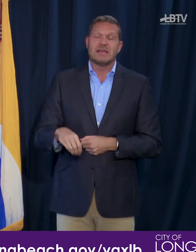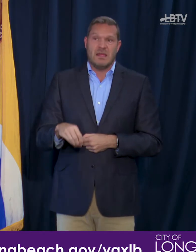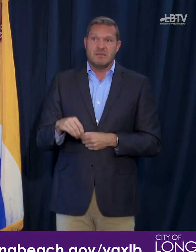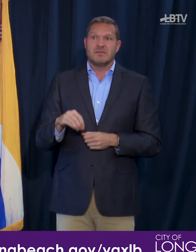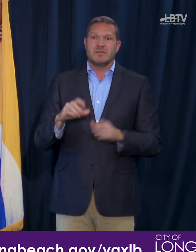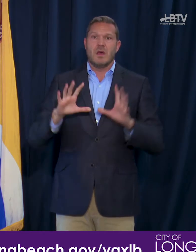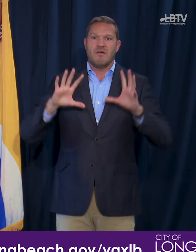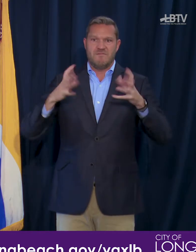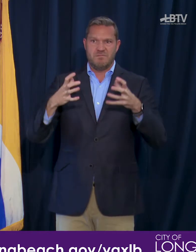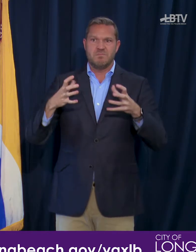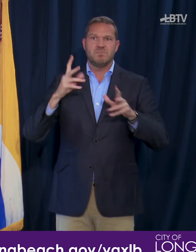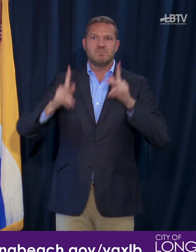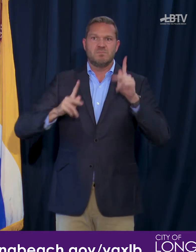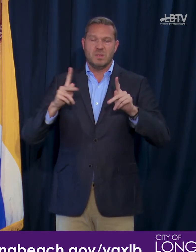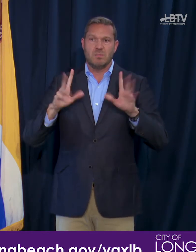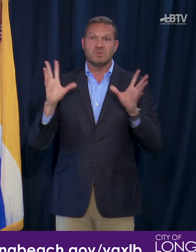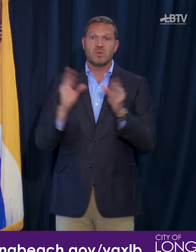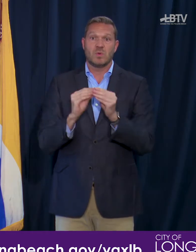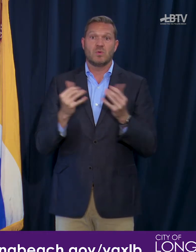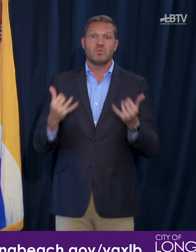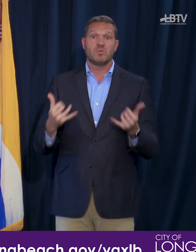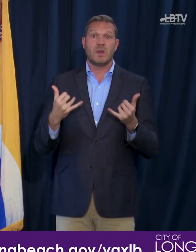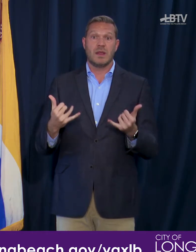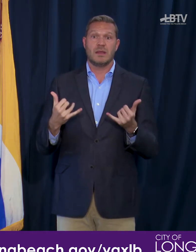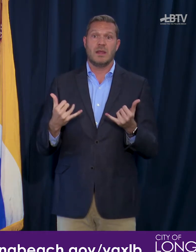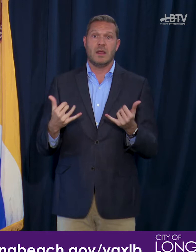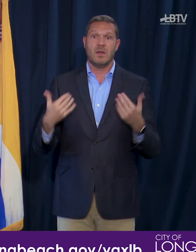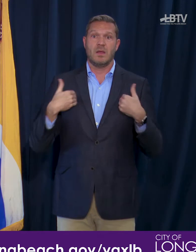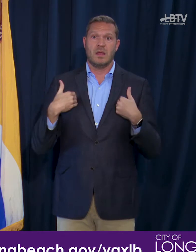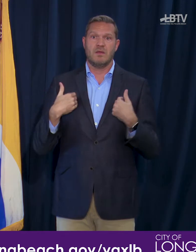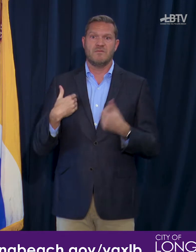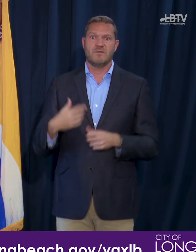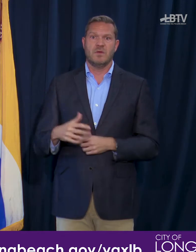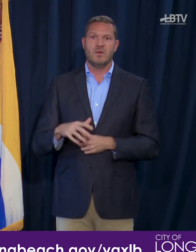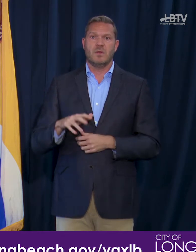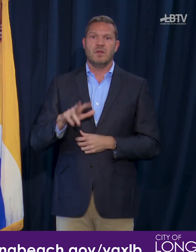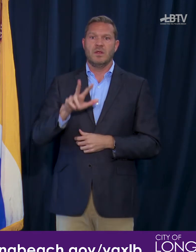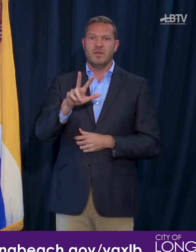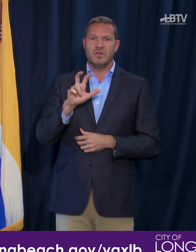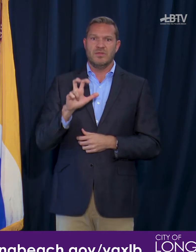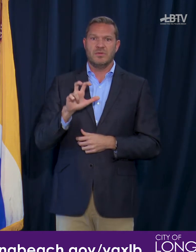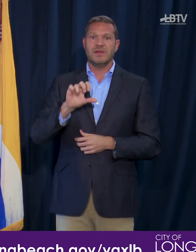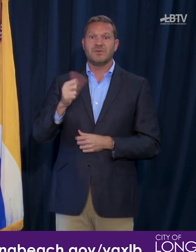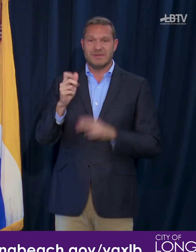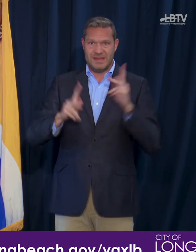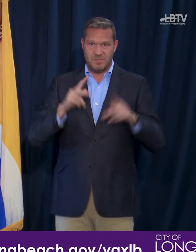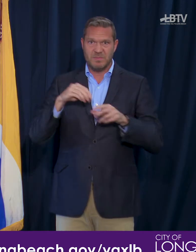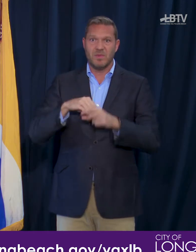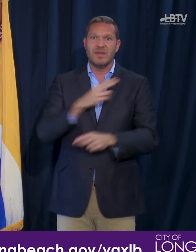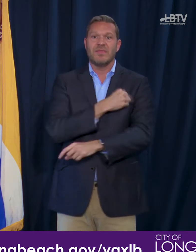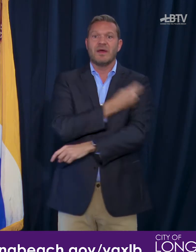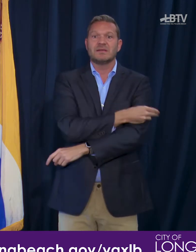We have 310 people in the hospital and as the mayor mentioned, we've lost 618 Long Beach